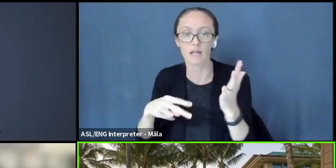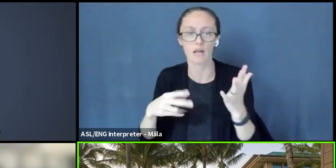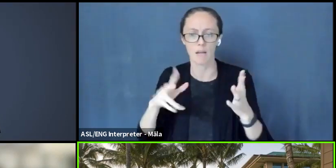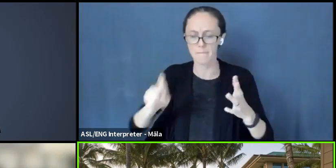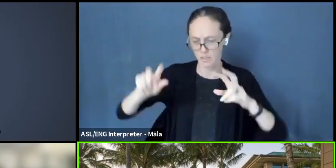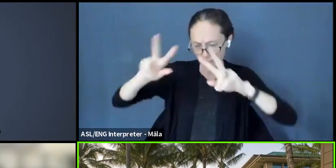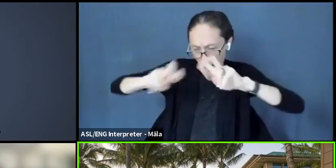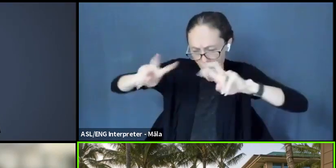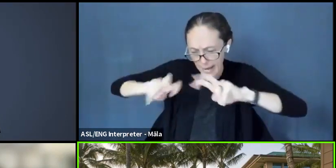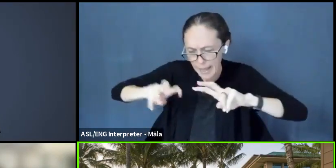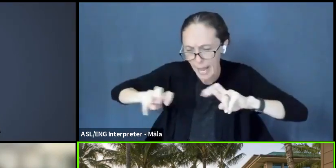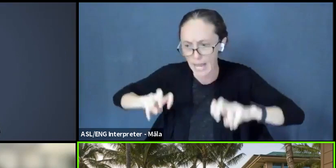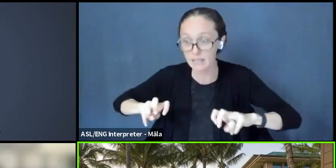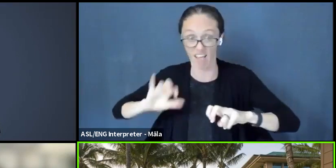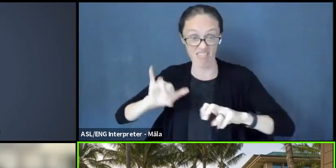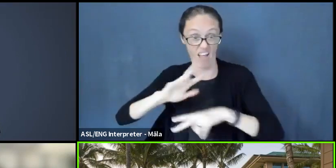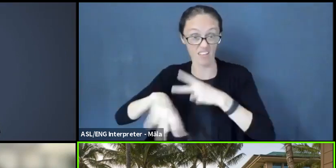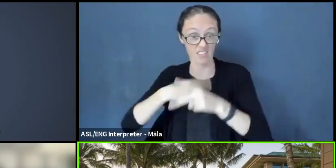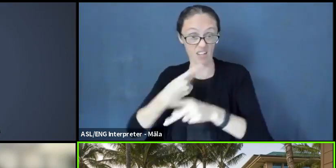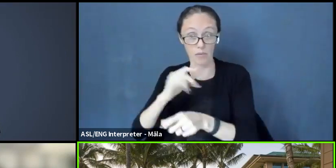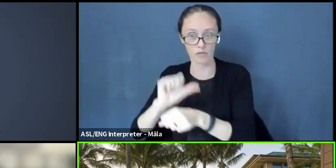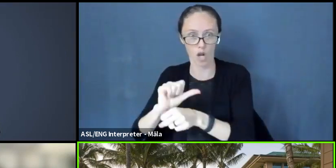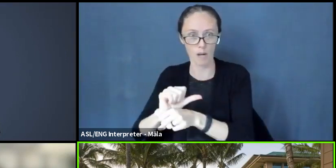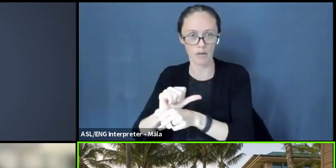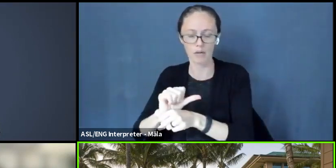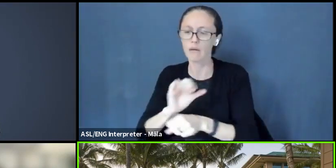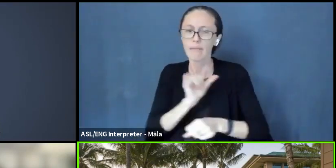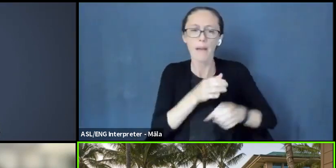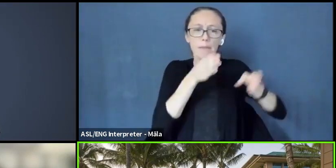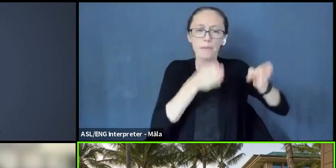things. It's actually hard to do that.